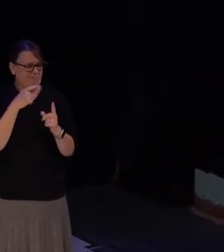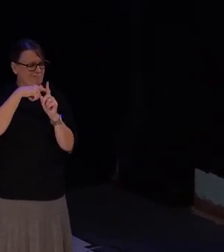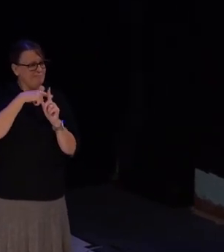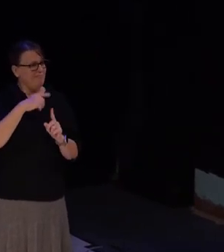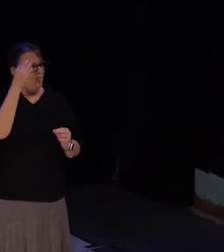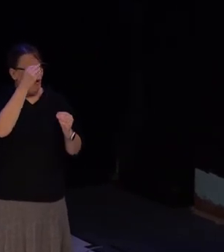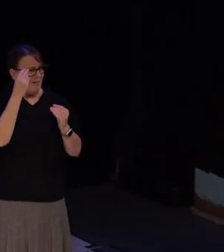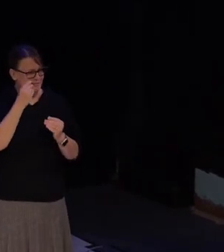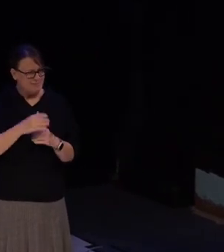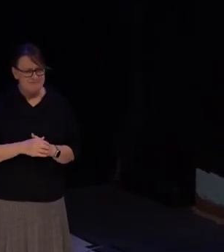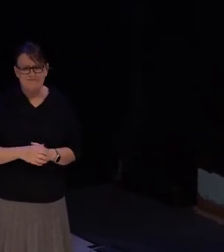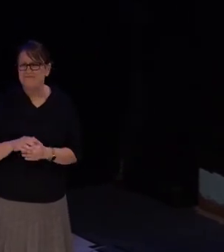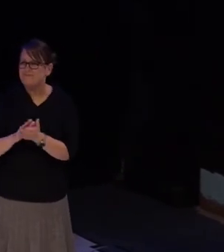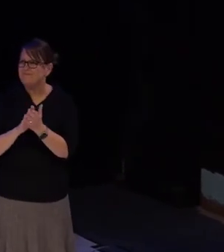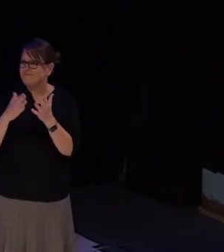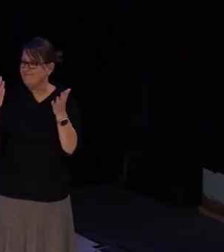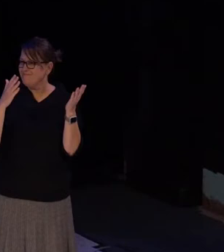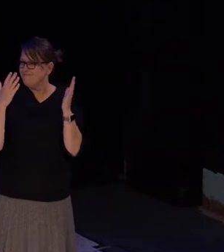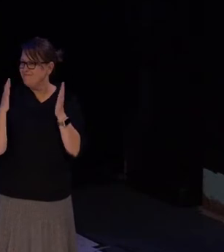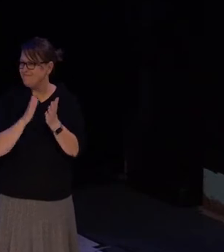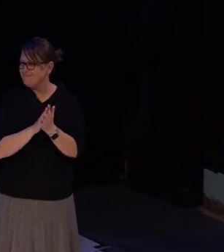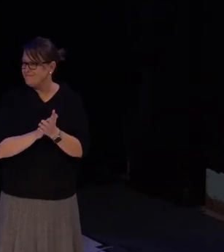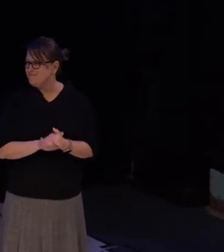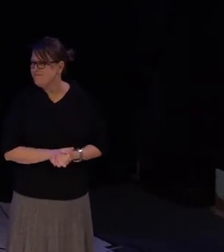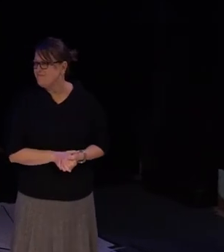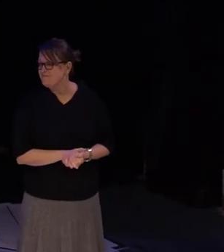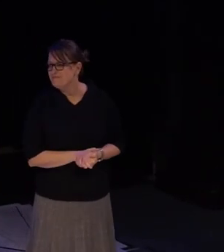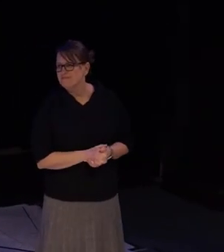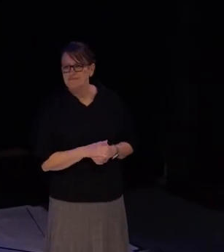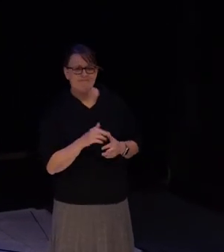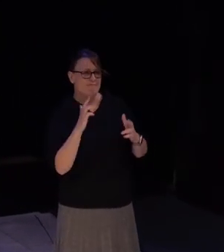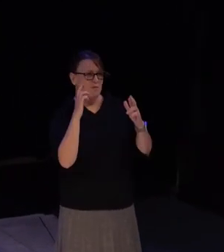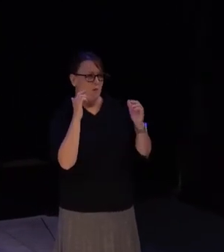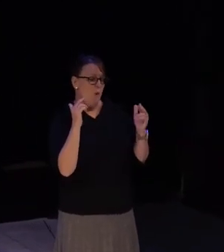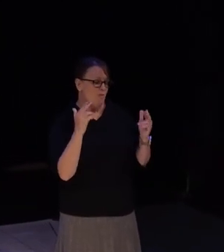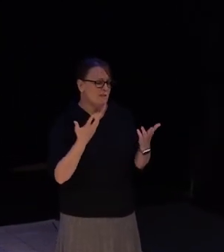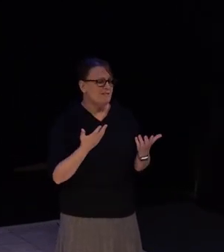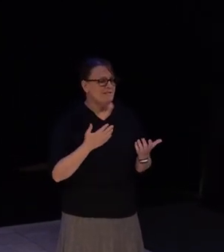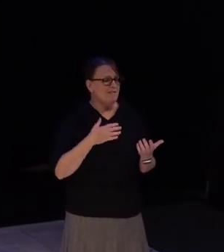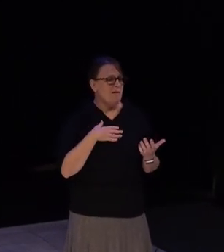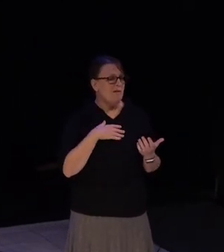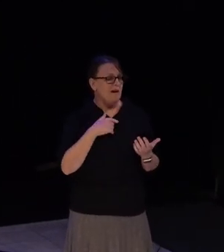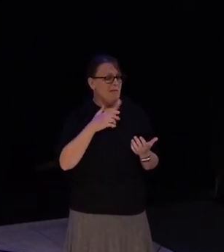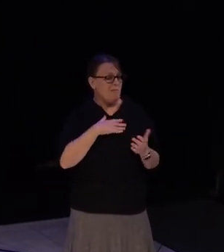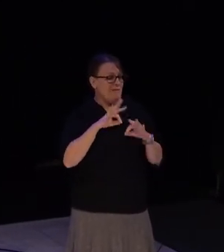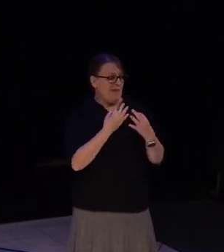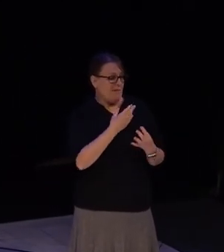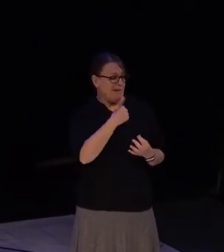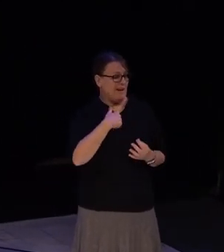(audience claps) Hopefully my family and I will be in Tokyo next August, we'll see.